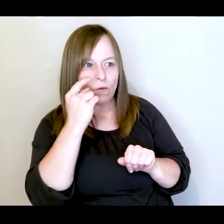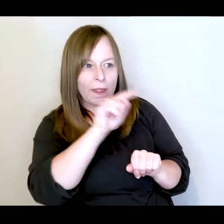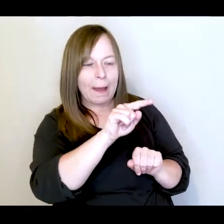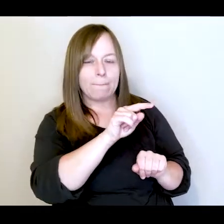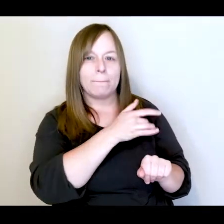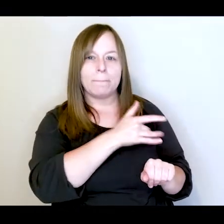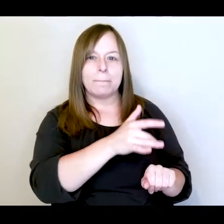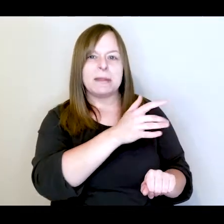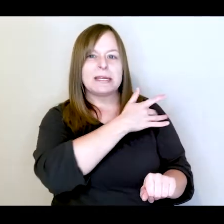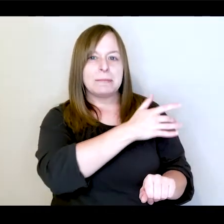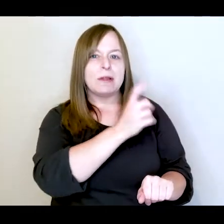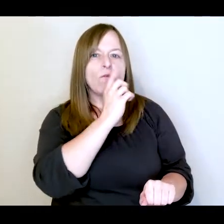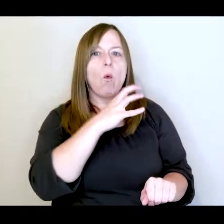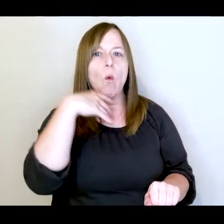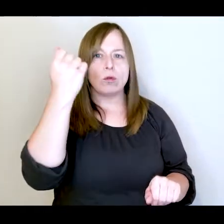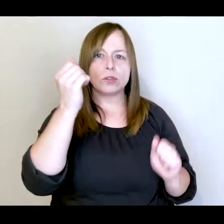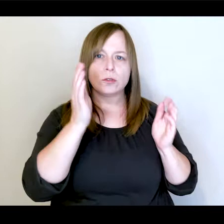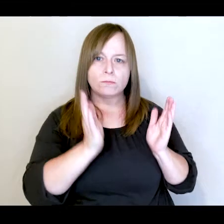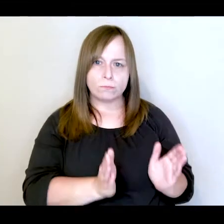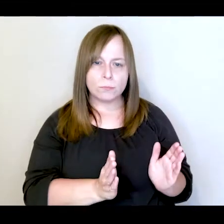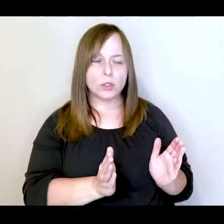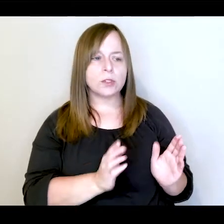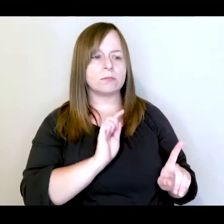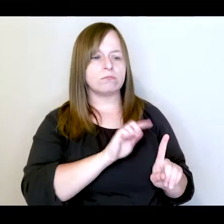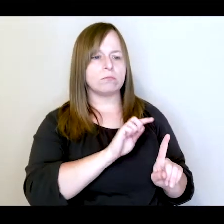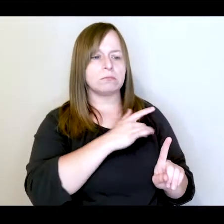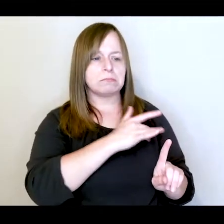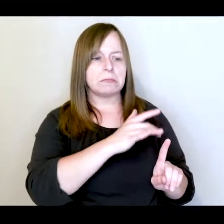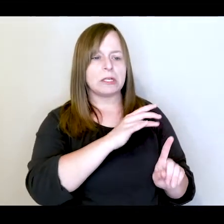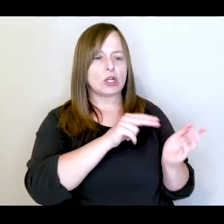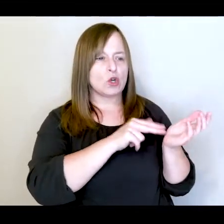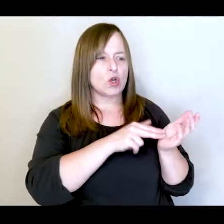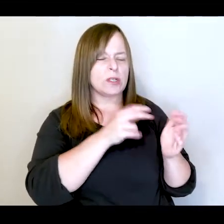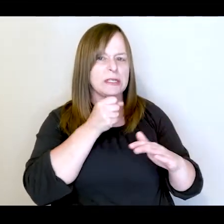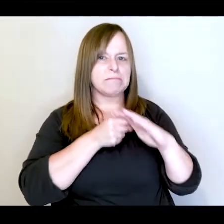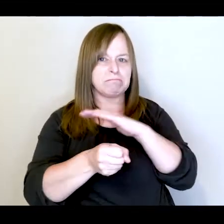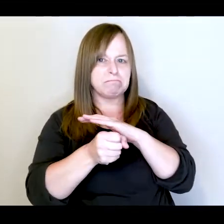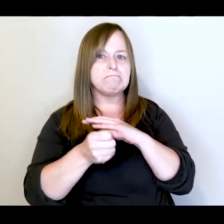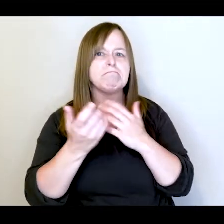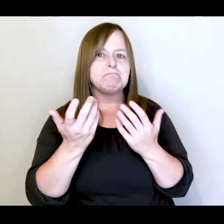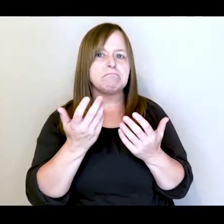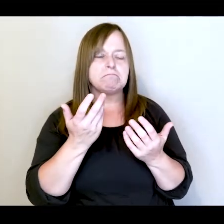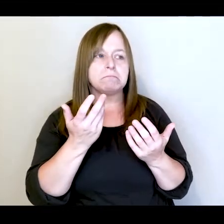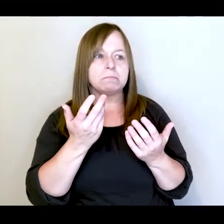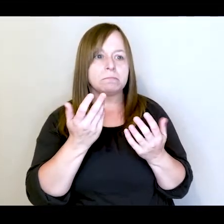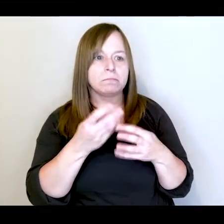And generally for an older person, the nursing facility is going to be really